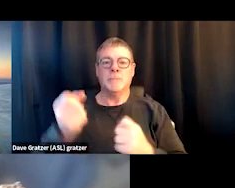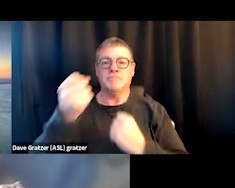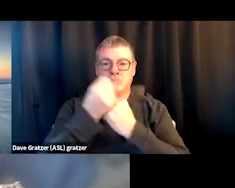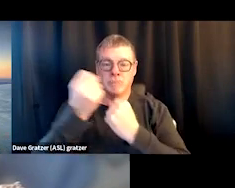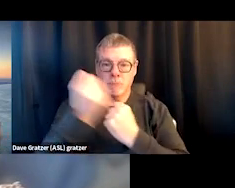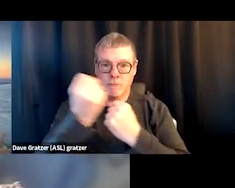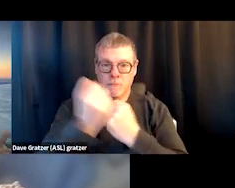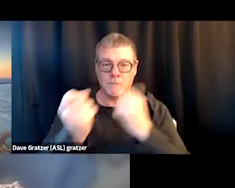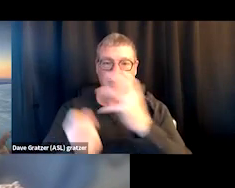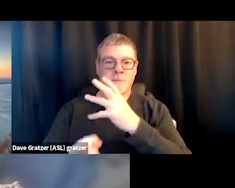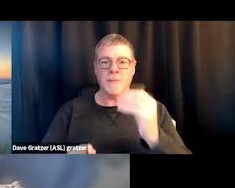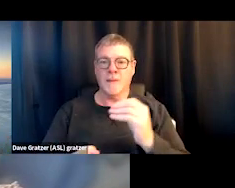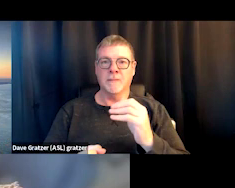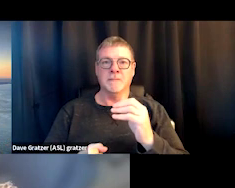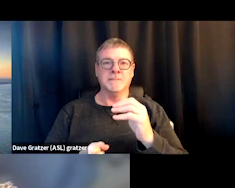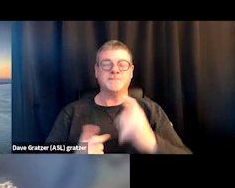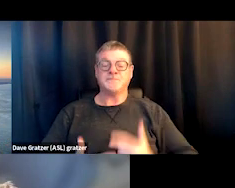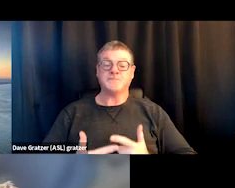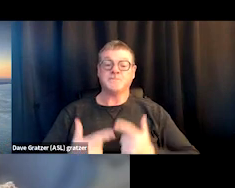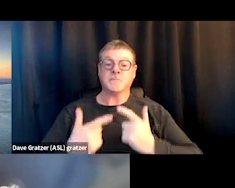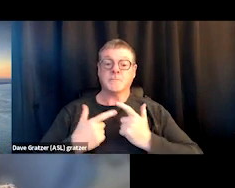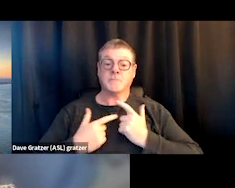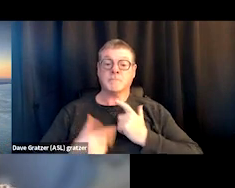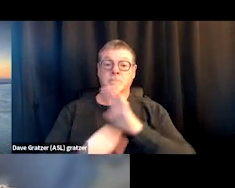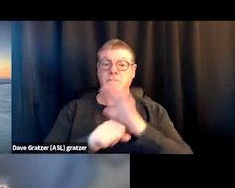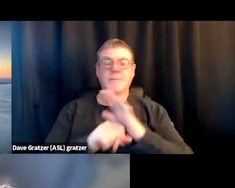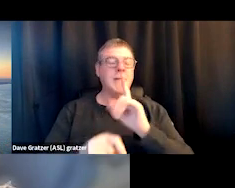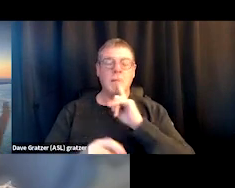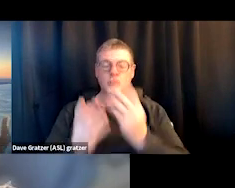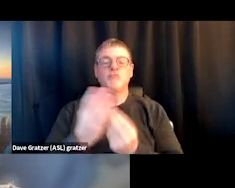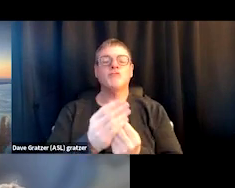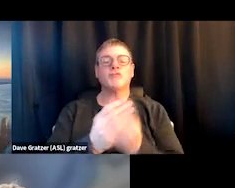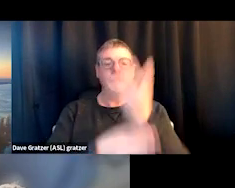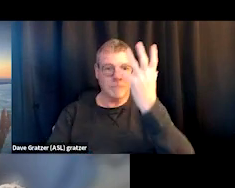and not just survive but to really thrive, right? And to be able to bring,